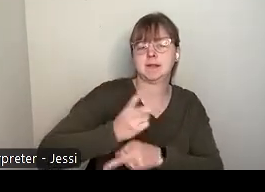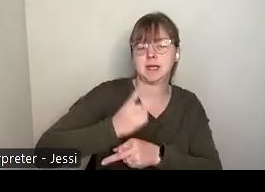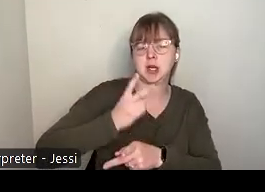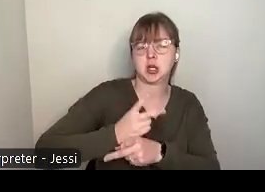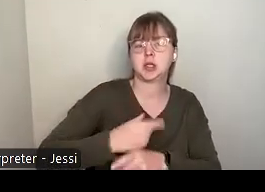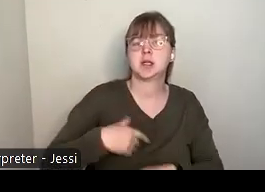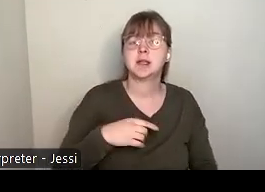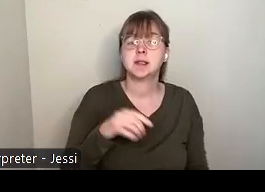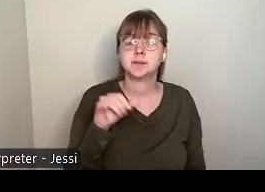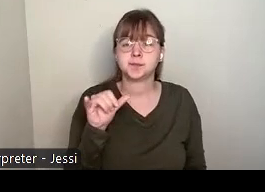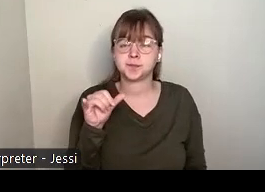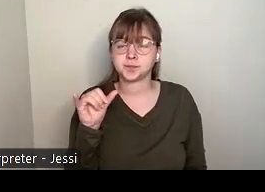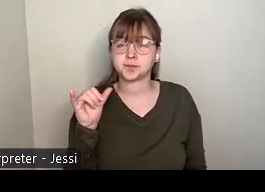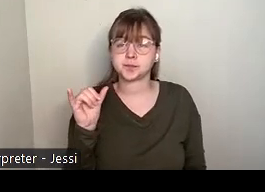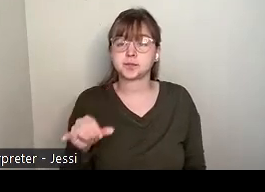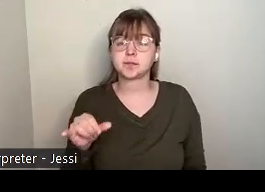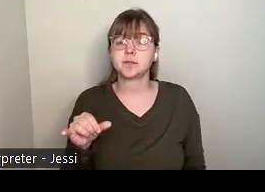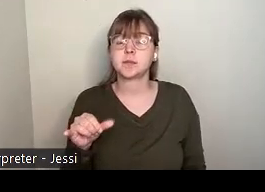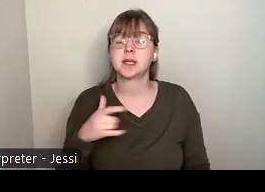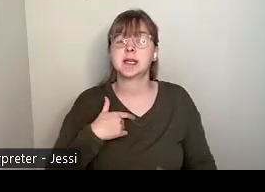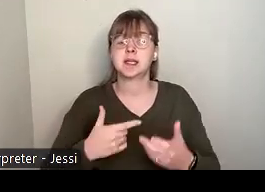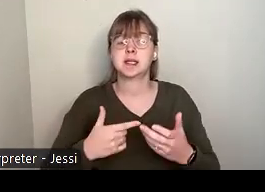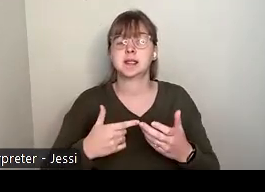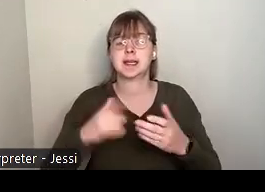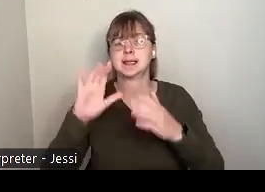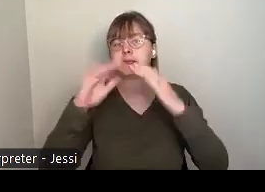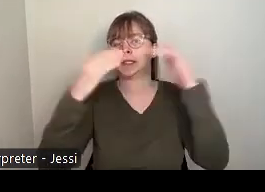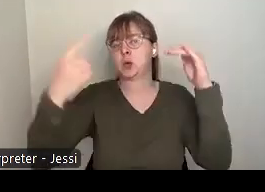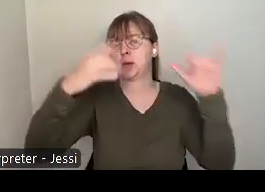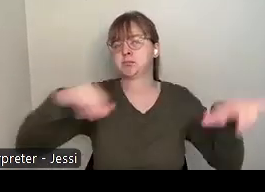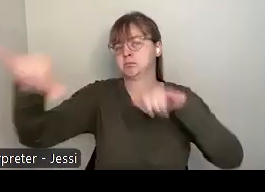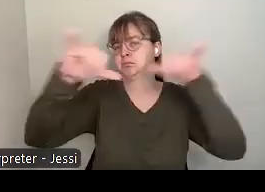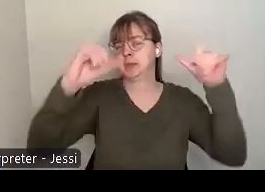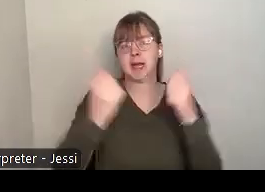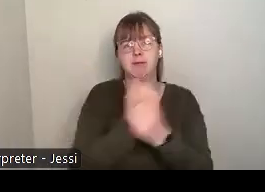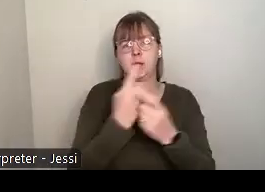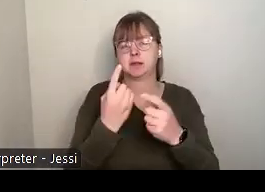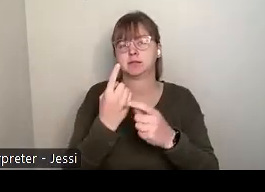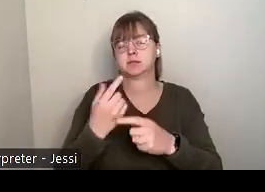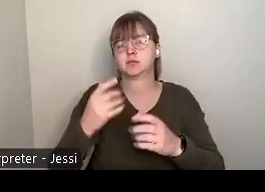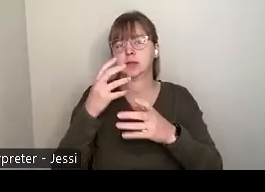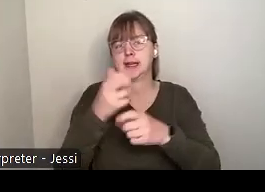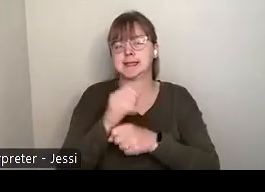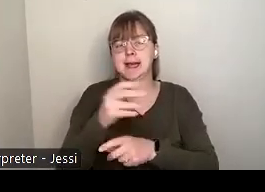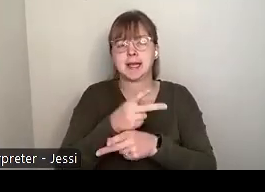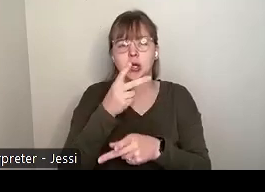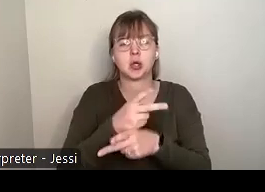which everyone in the practice receives and so that's the screening um access to additional like